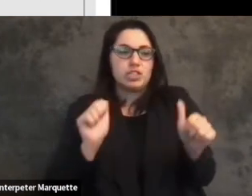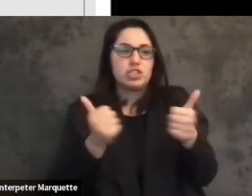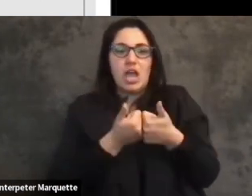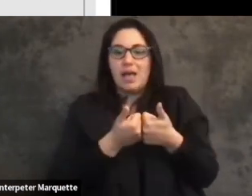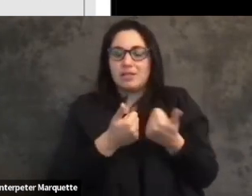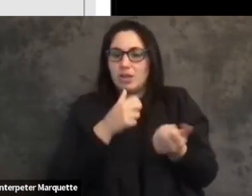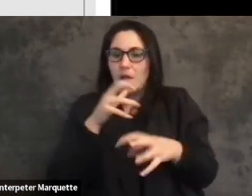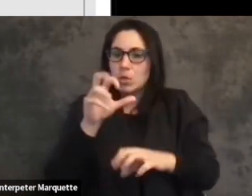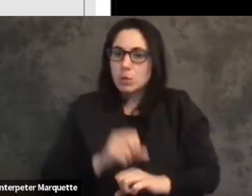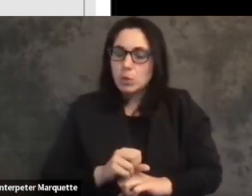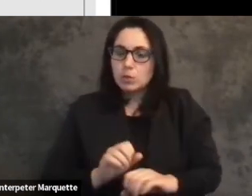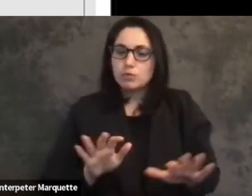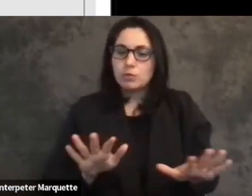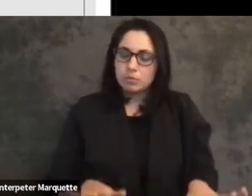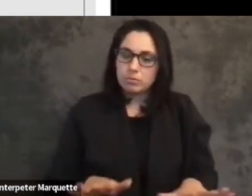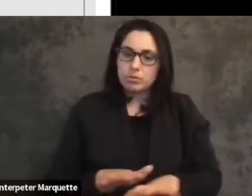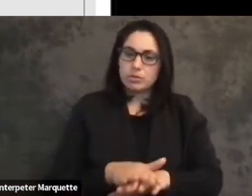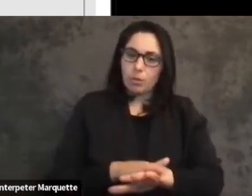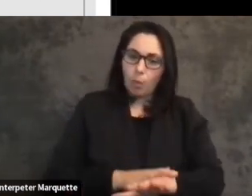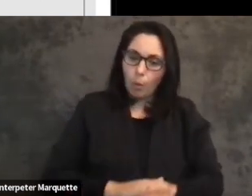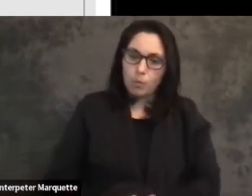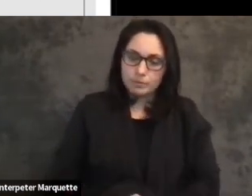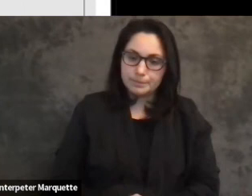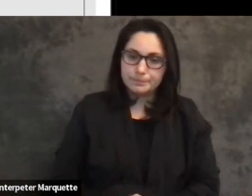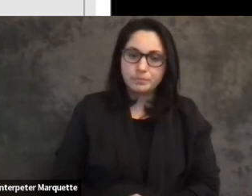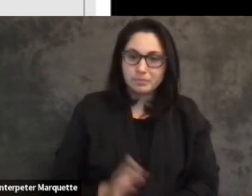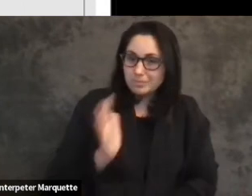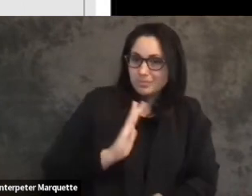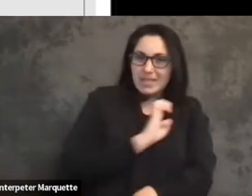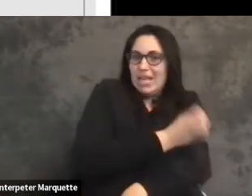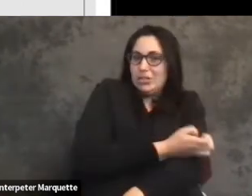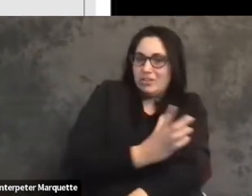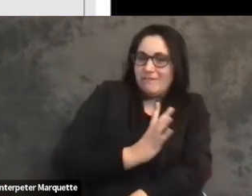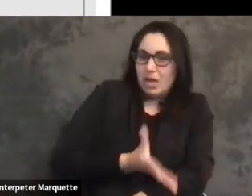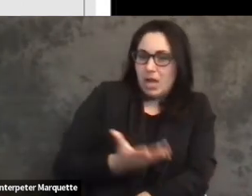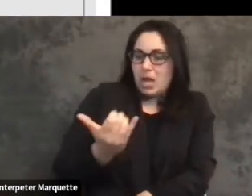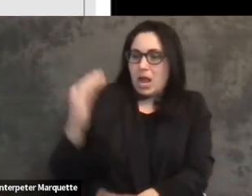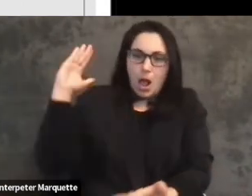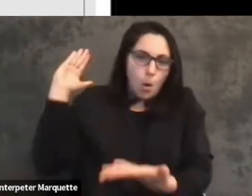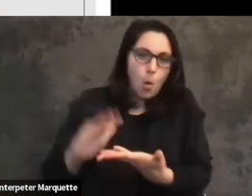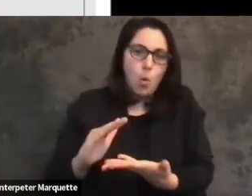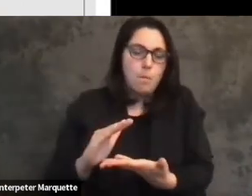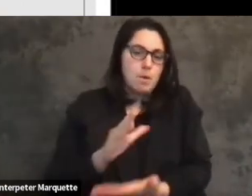these are things that is very hard for us to do, when we're not used to have not having